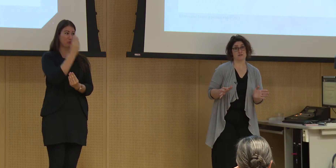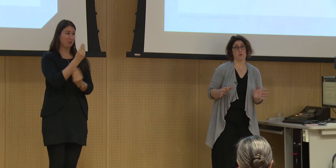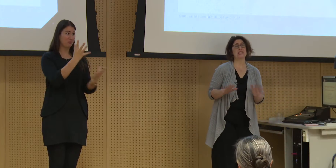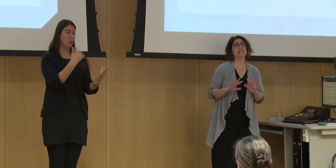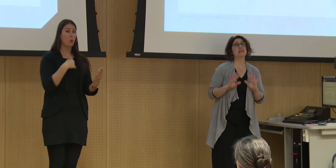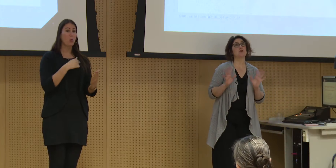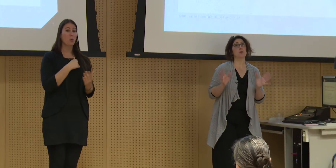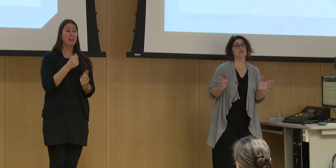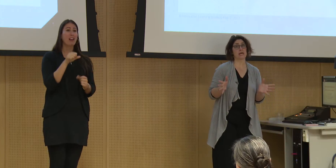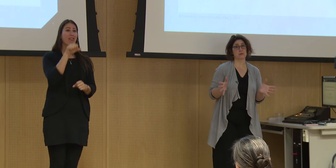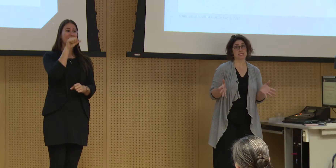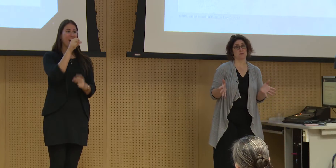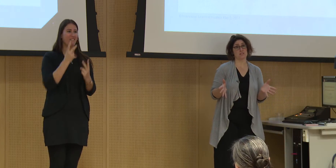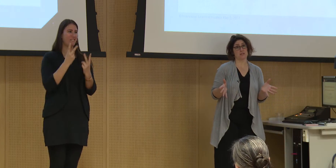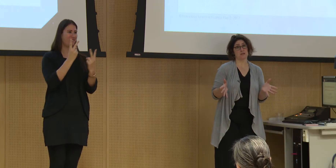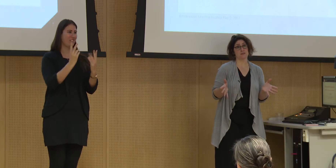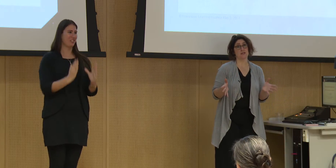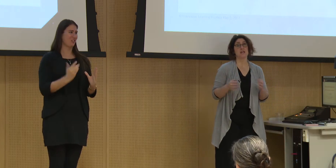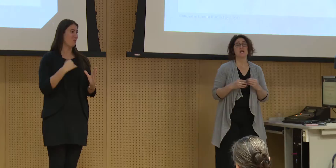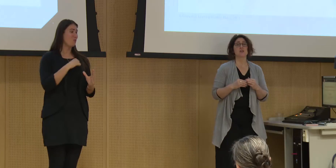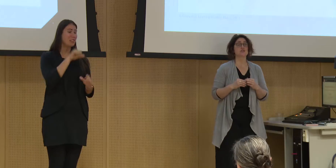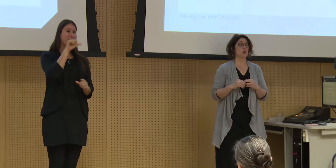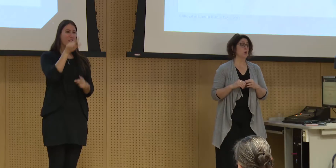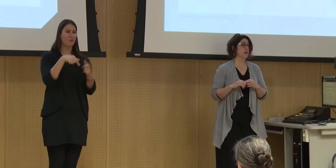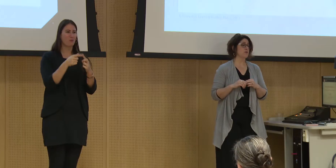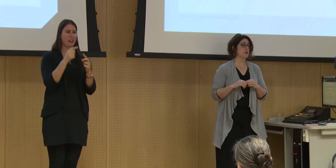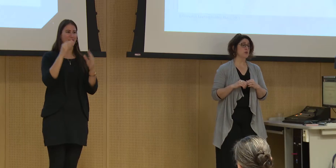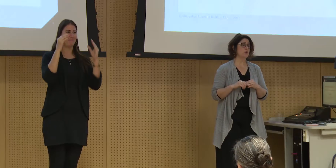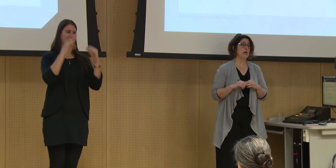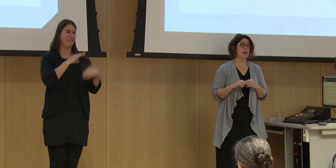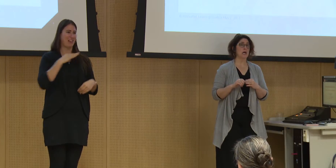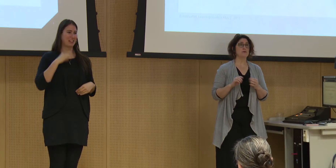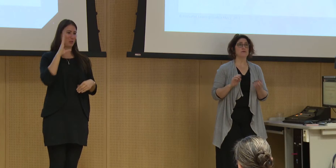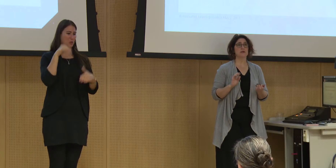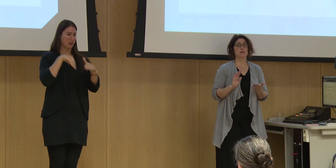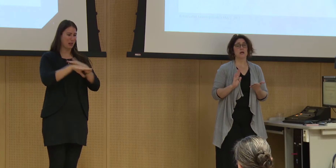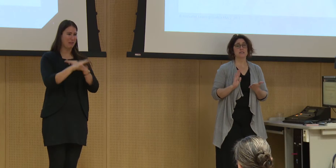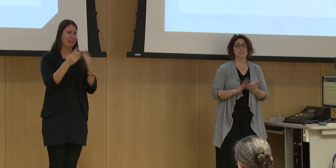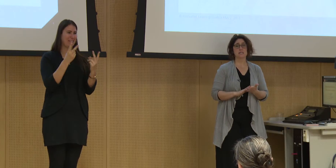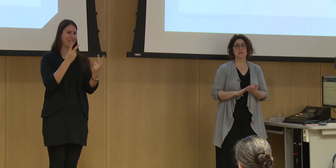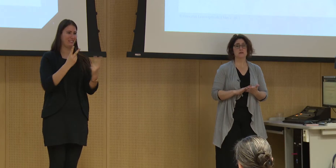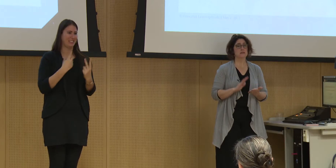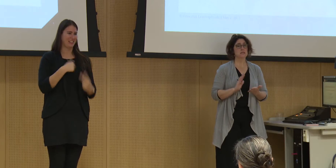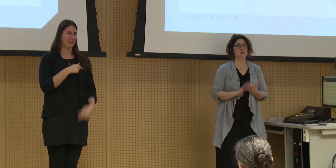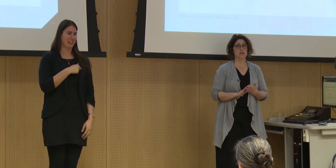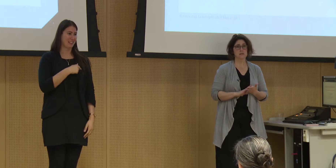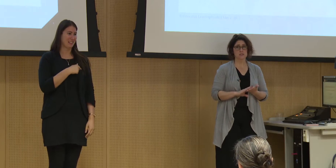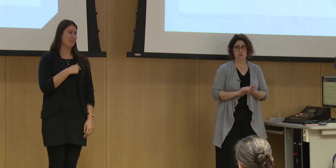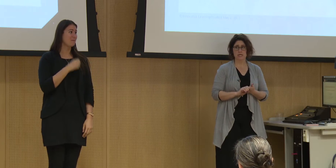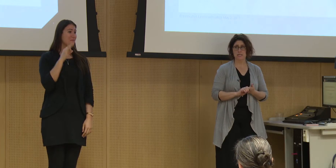We love when faculty come visit us. So if you have a need-- a technology training need--